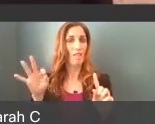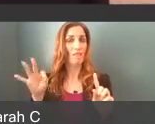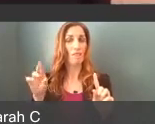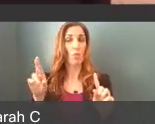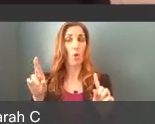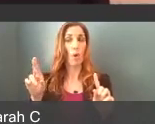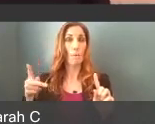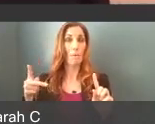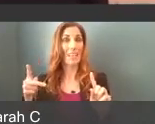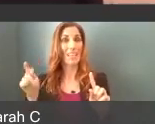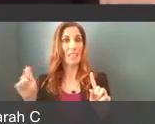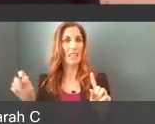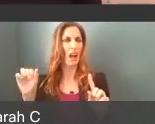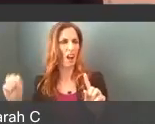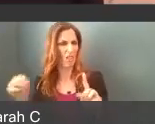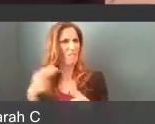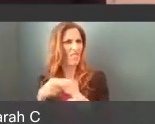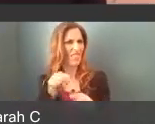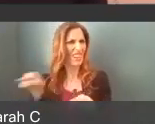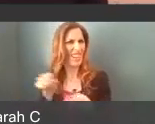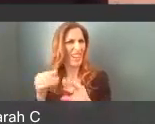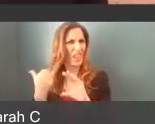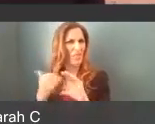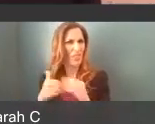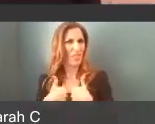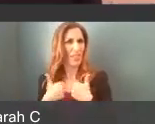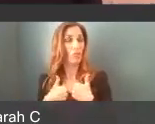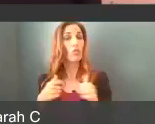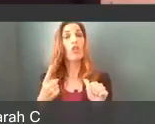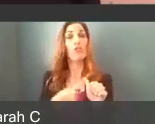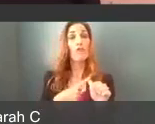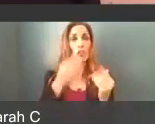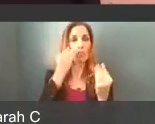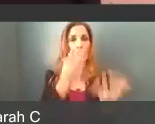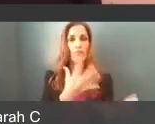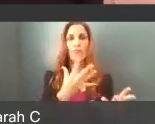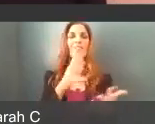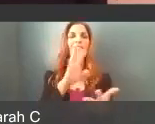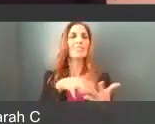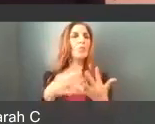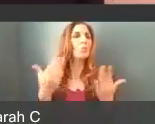The first email will tell you the date and time of your rescheduled appointment. The second